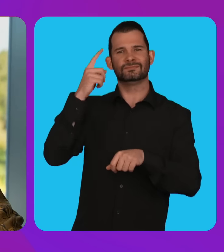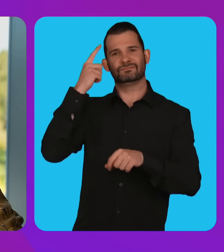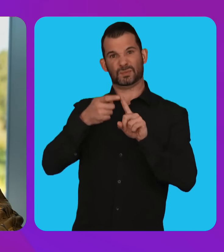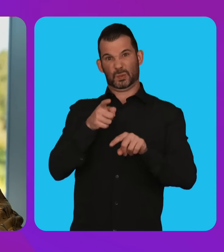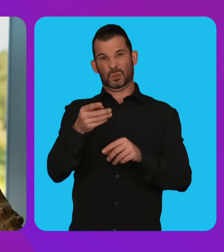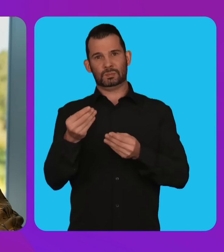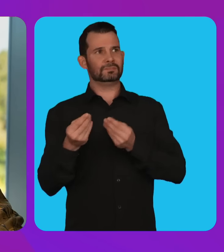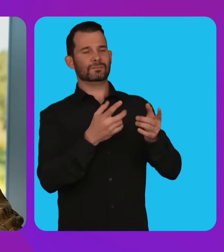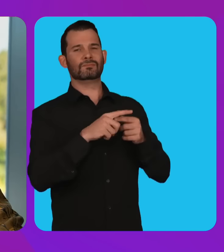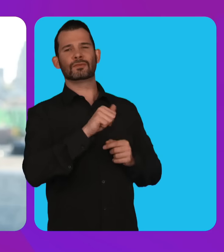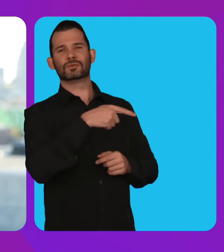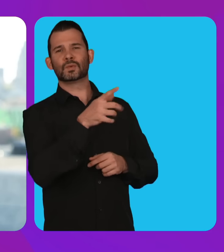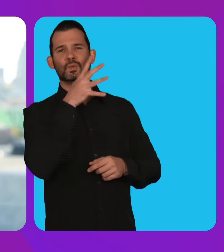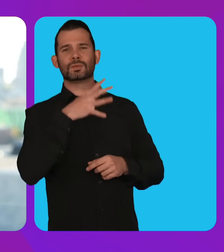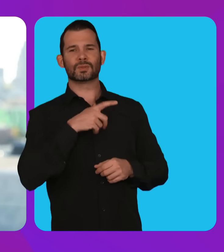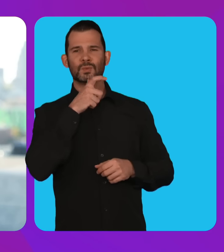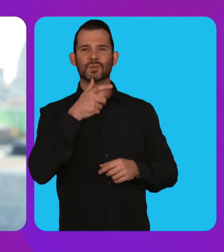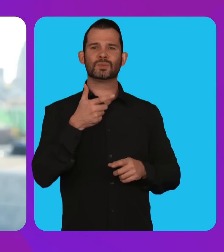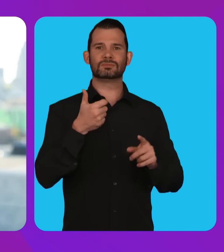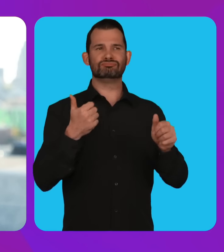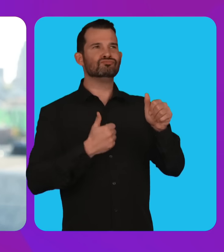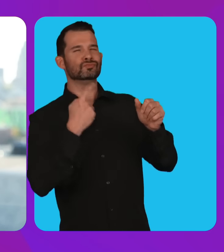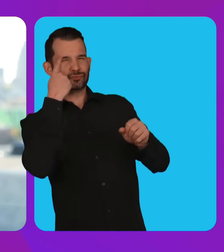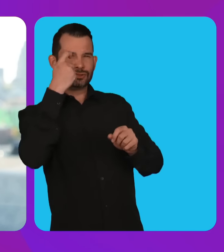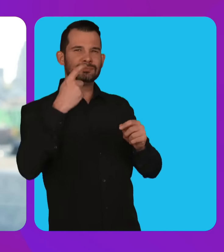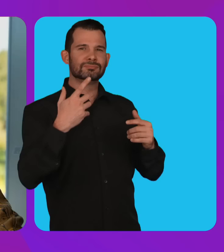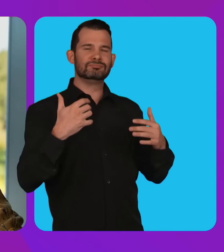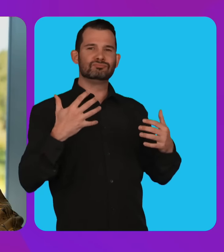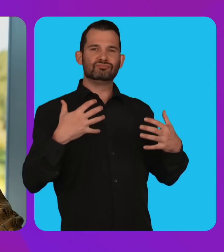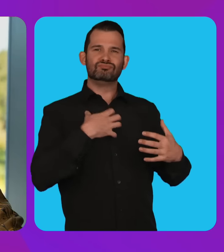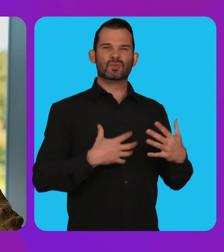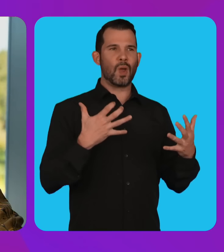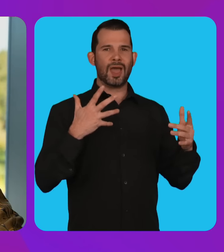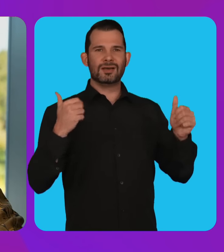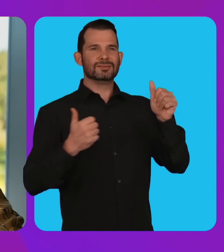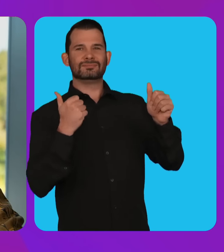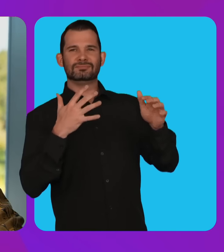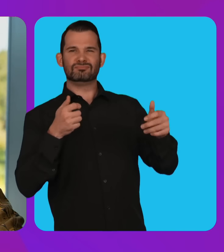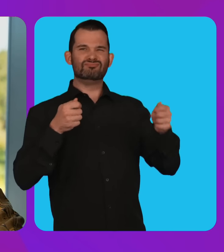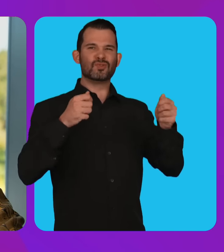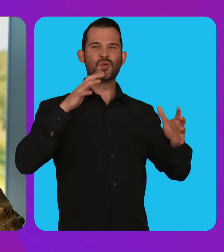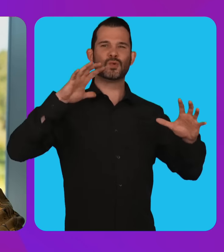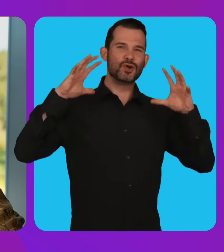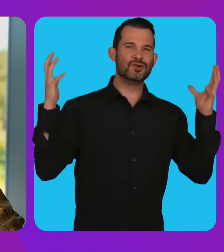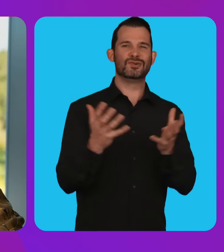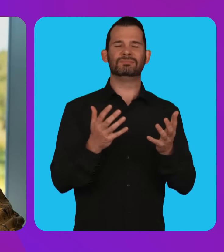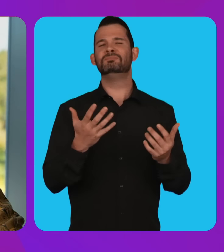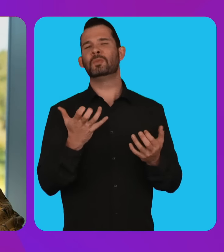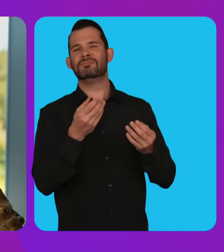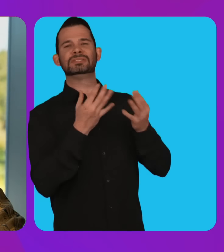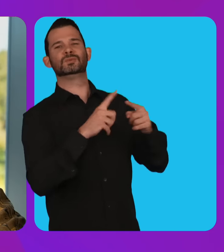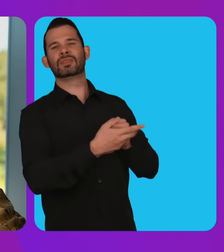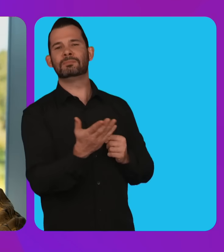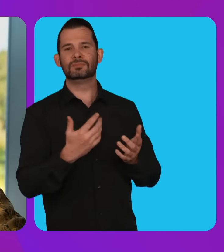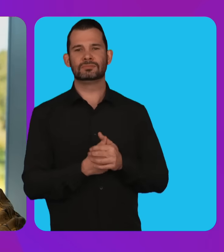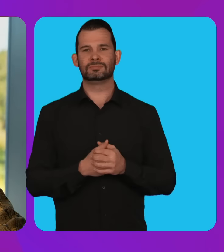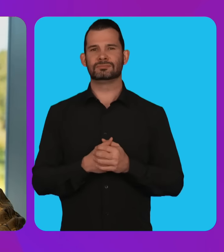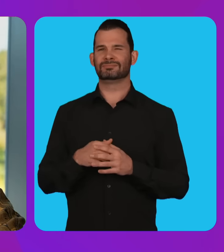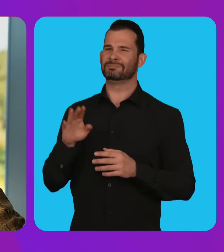and who, you know, want to rule the world. What would you like to say to them? Be brave. [Isabella] Yeah. Be bold.